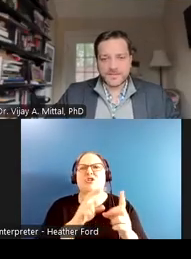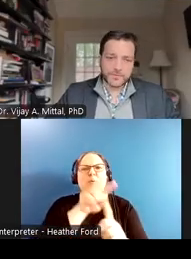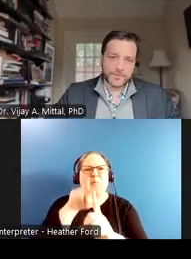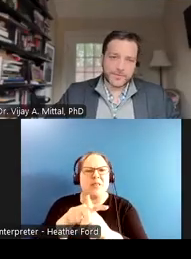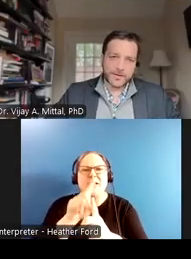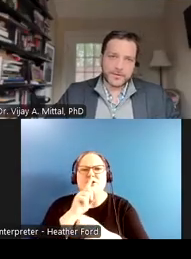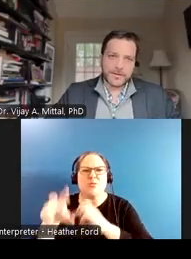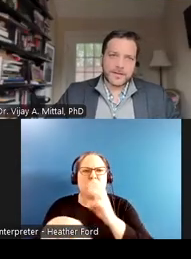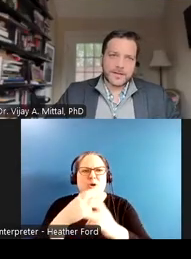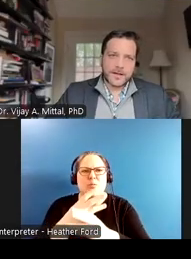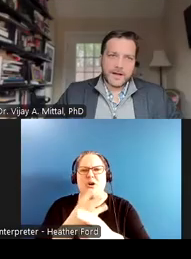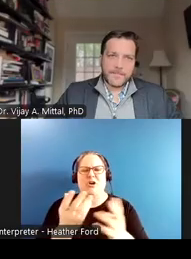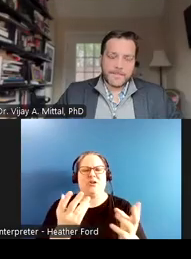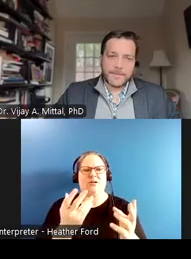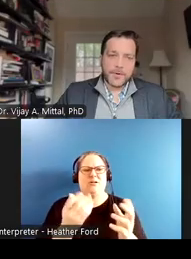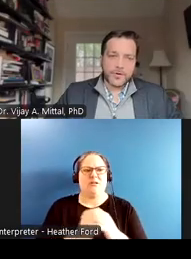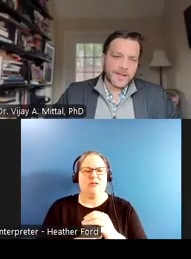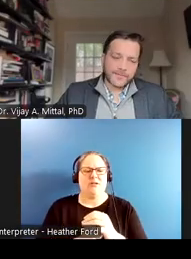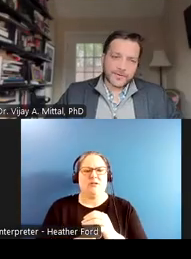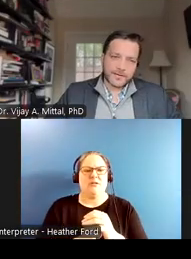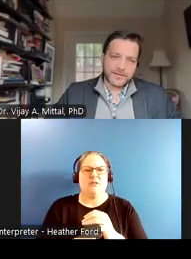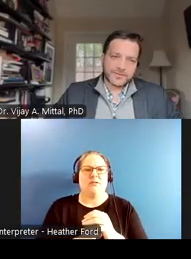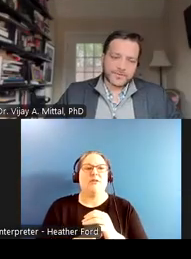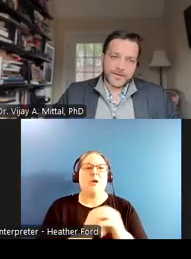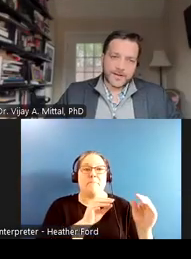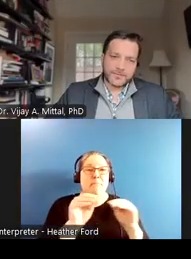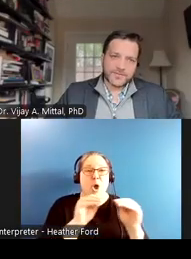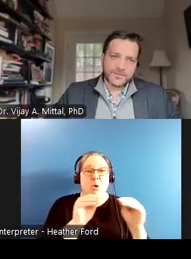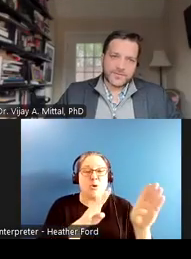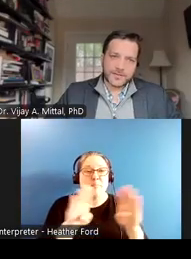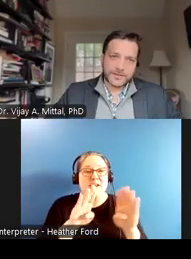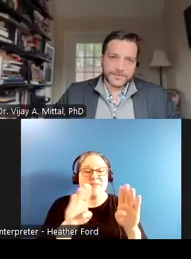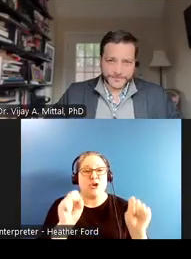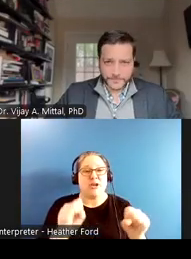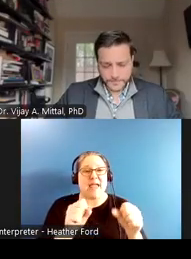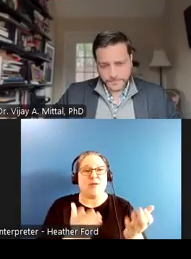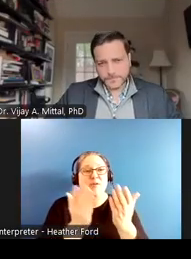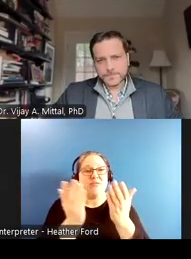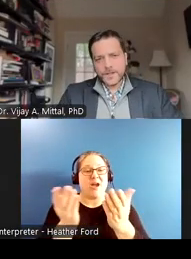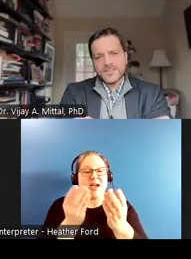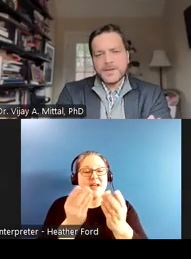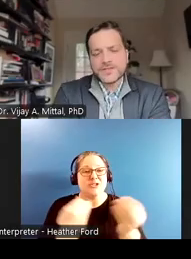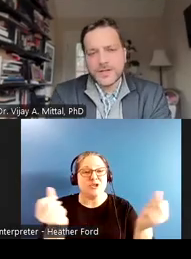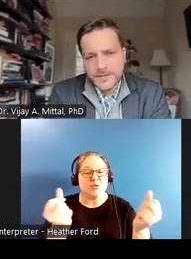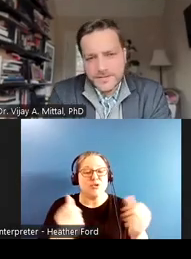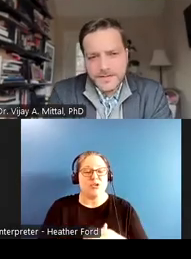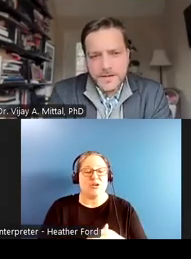I'm sure you all know. Um motor behavior can also provide a real solution here. Speech is